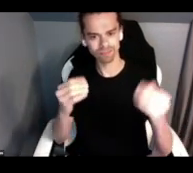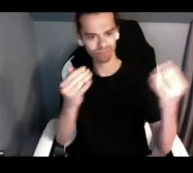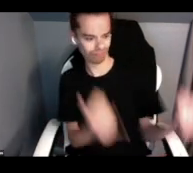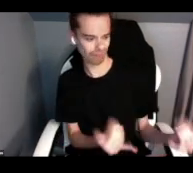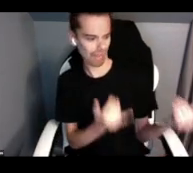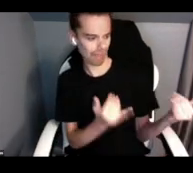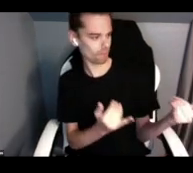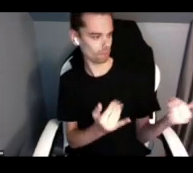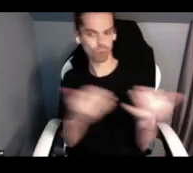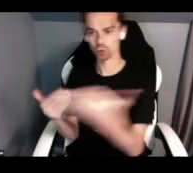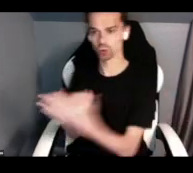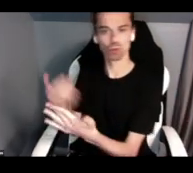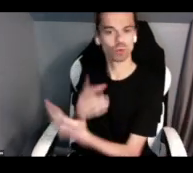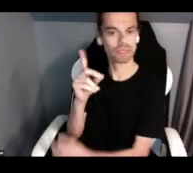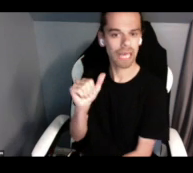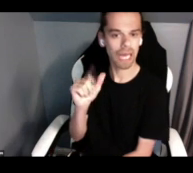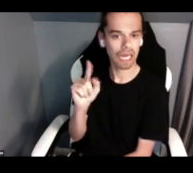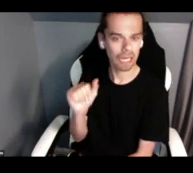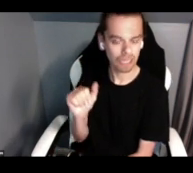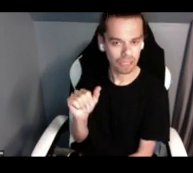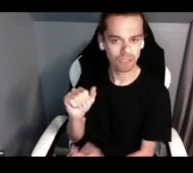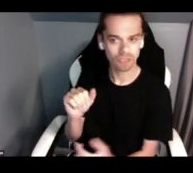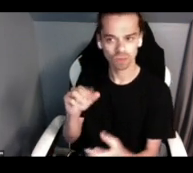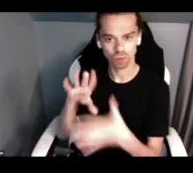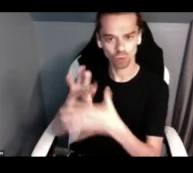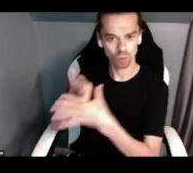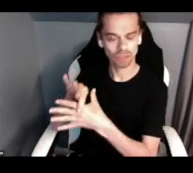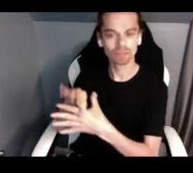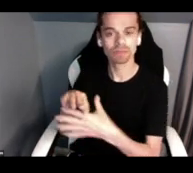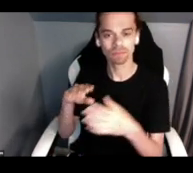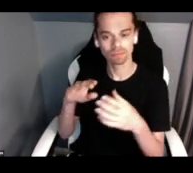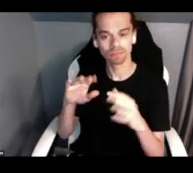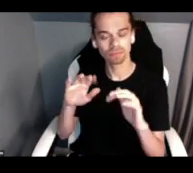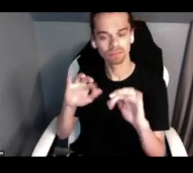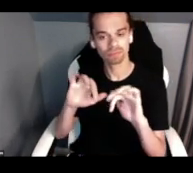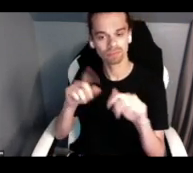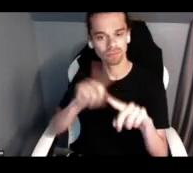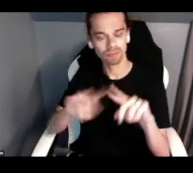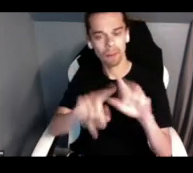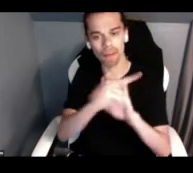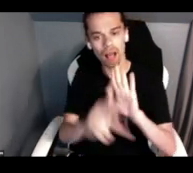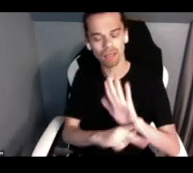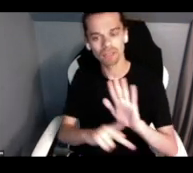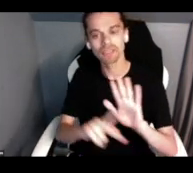developing new policy and system change initiatives,